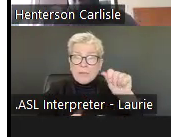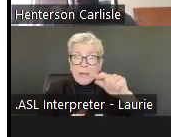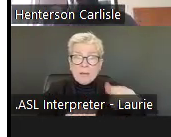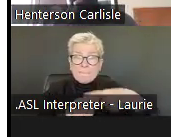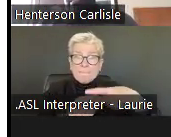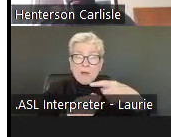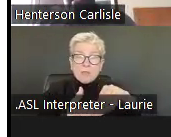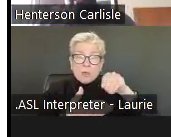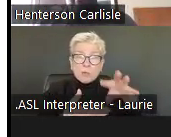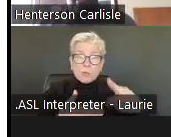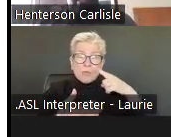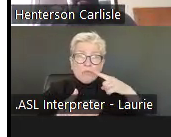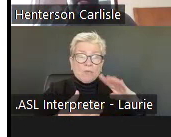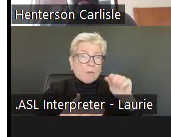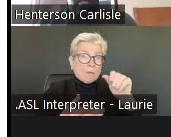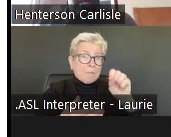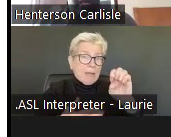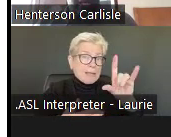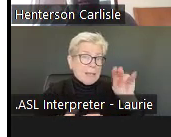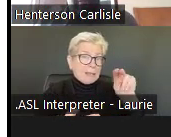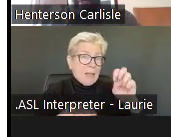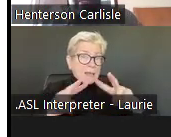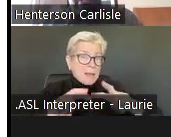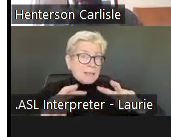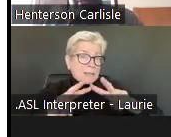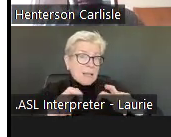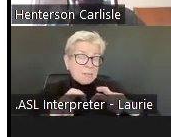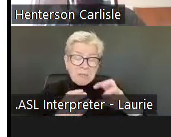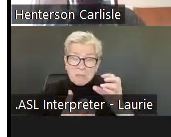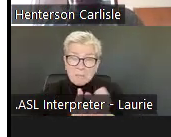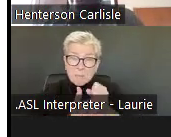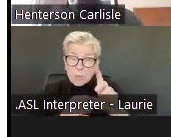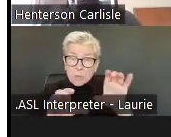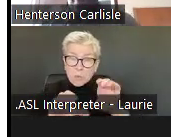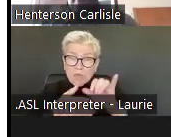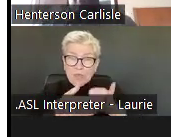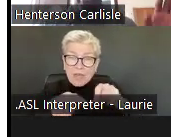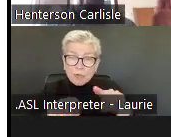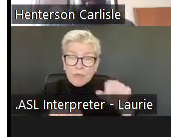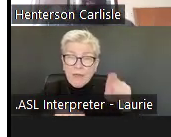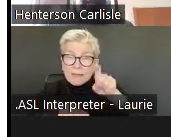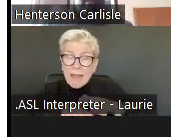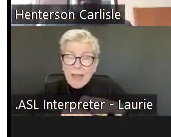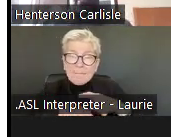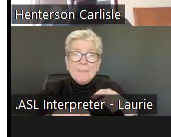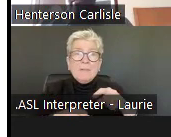doing some baseline assessments. You have the opportunity to balance out between that,